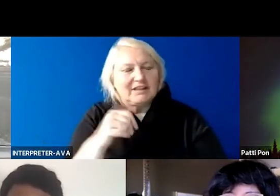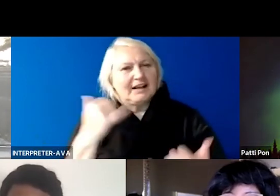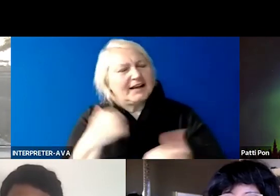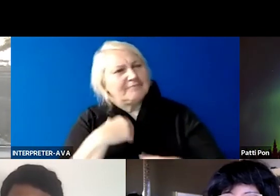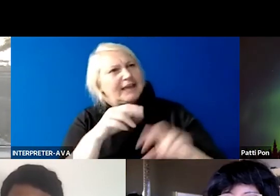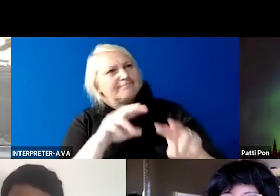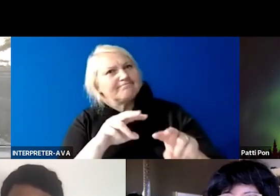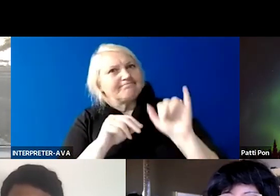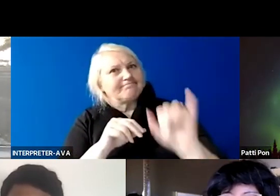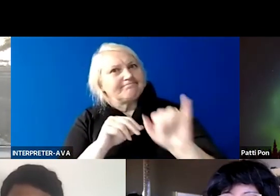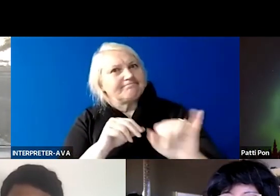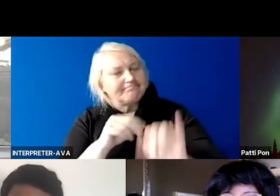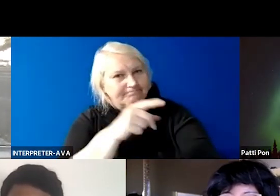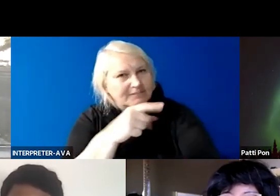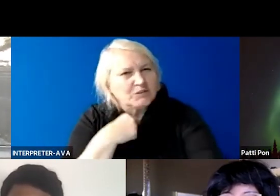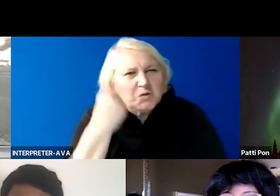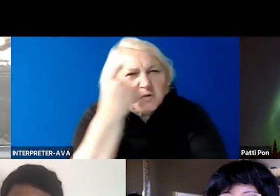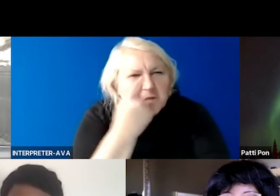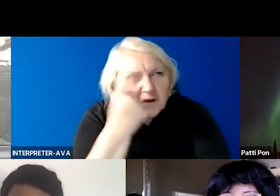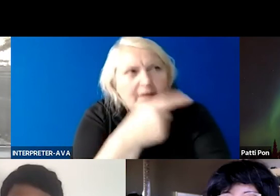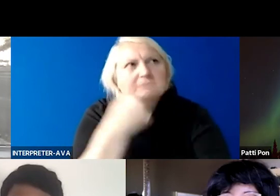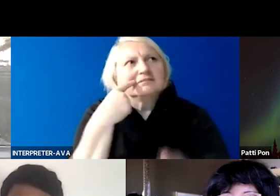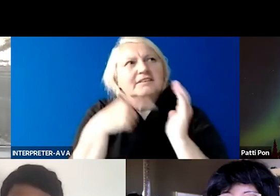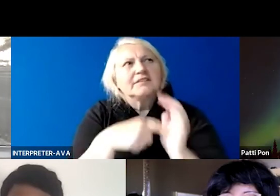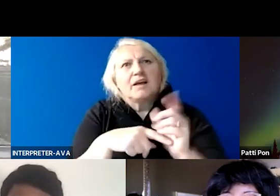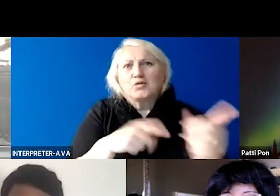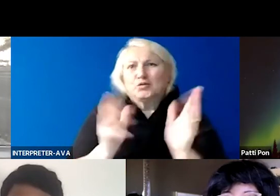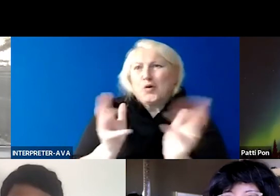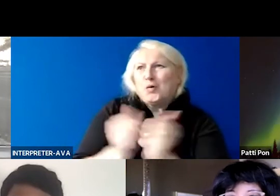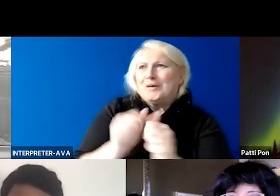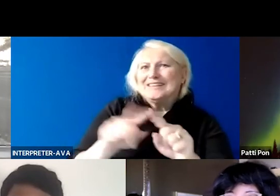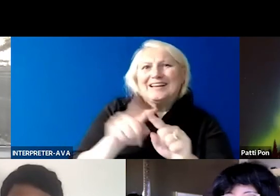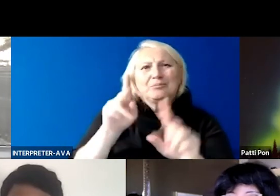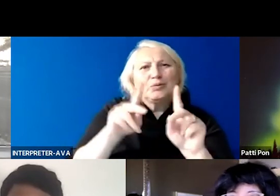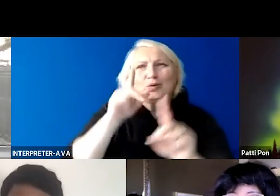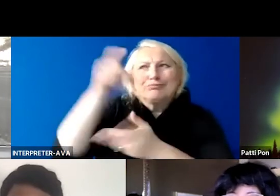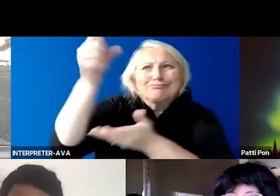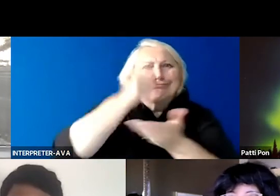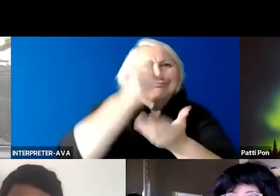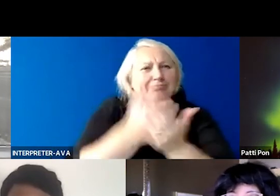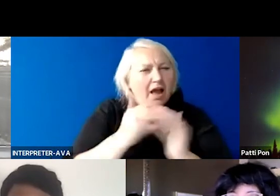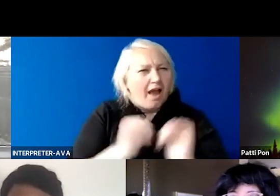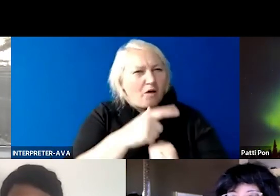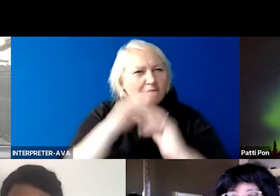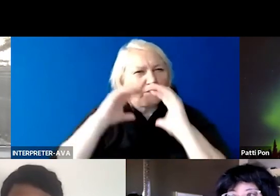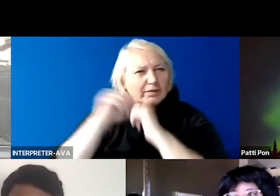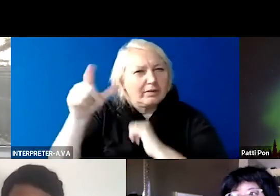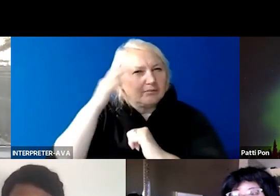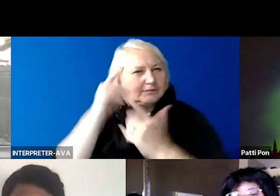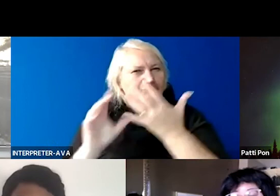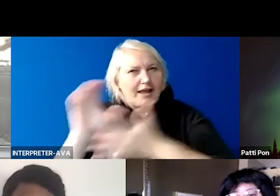what your conversations with funders were as they tried to really understand a very different way